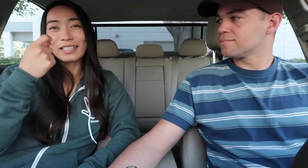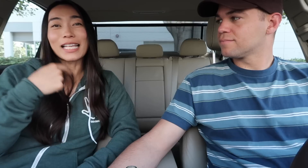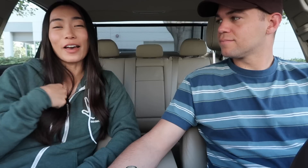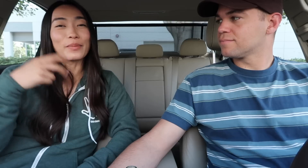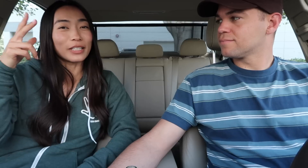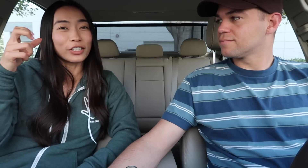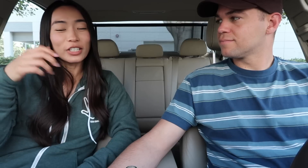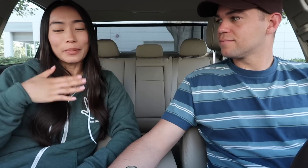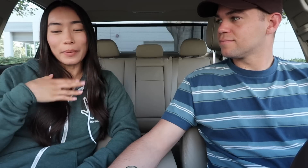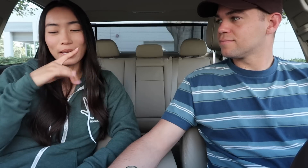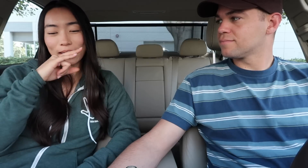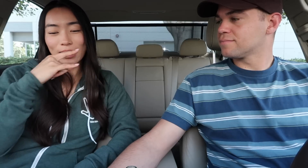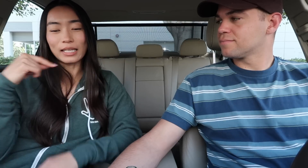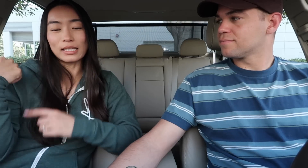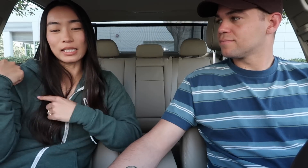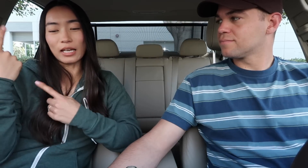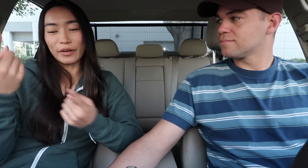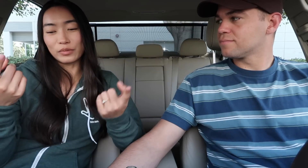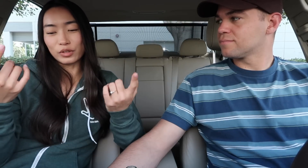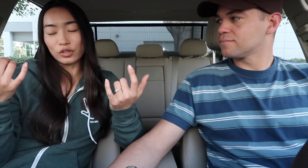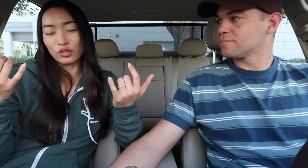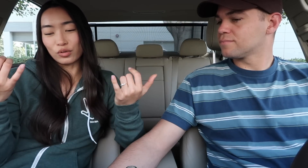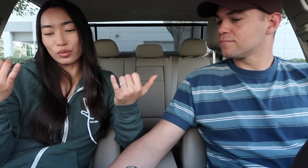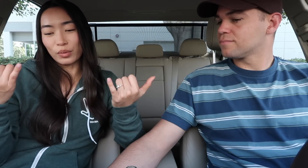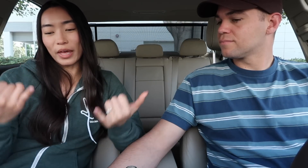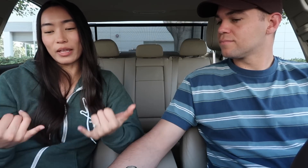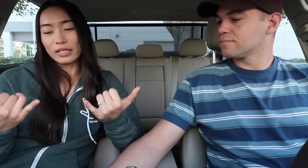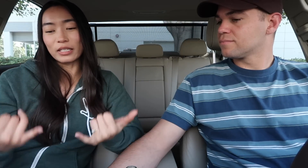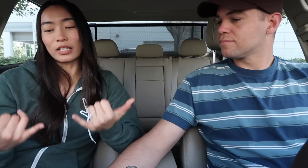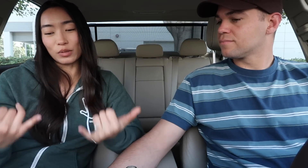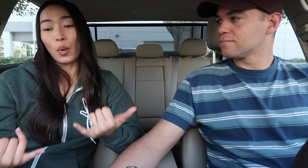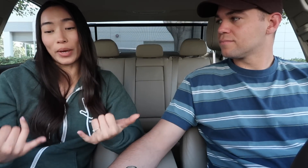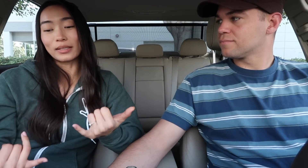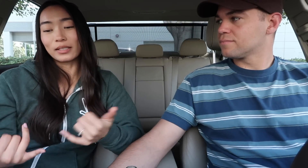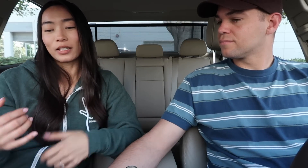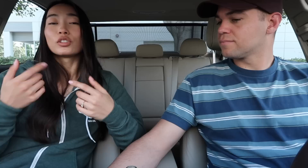because I've been hearing my kids up to until this point